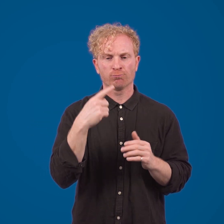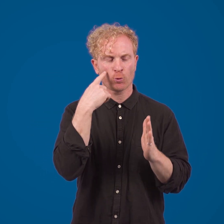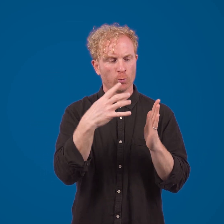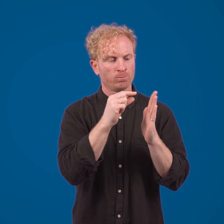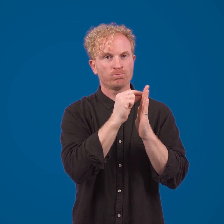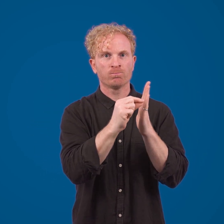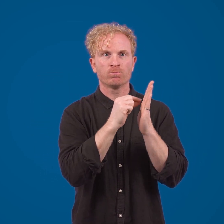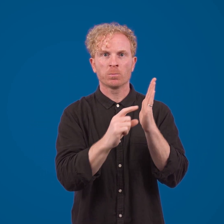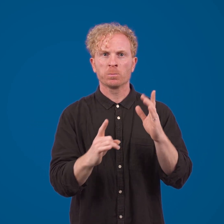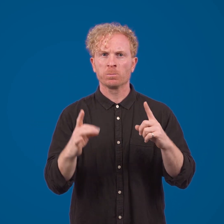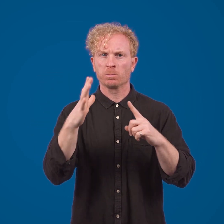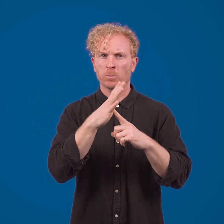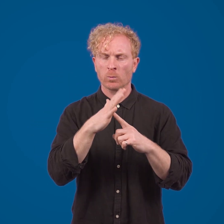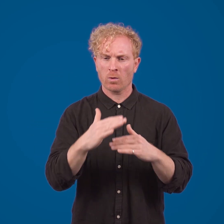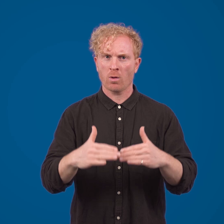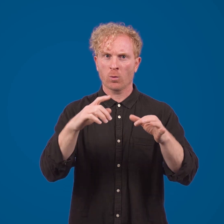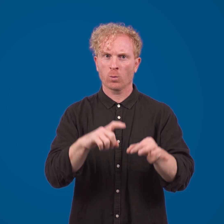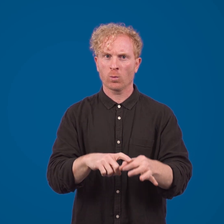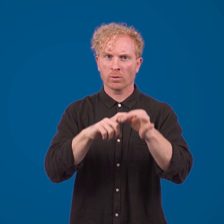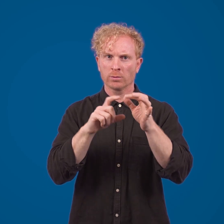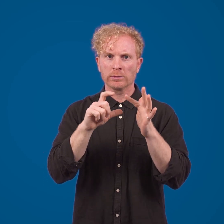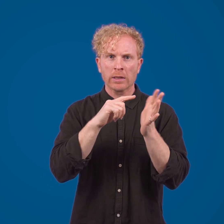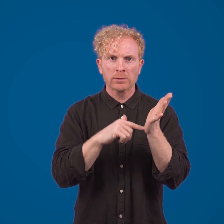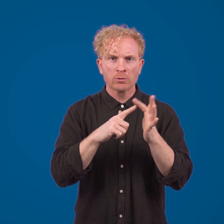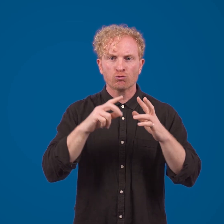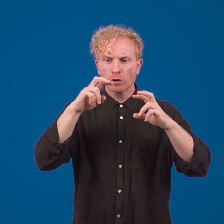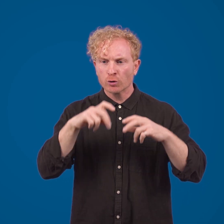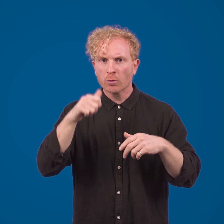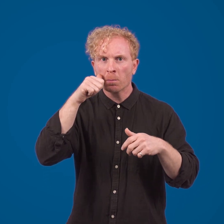It highlighted the importance of high-quality data and research